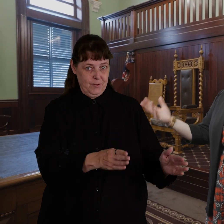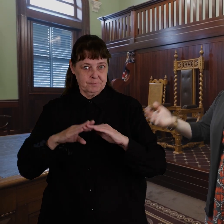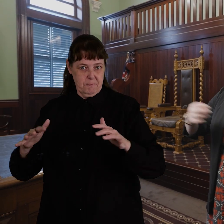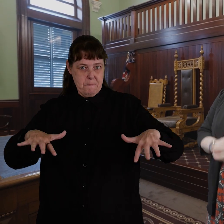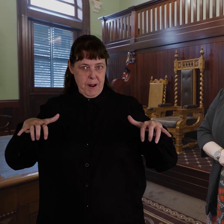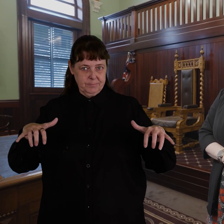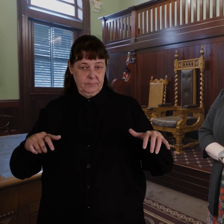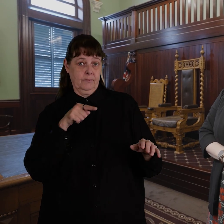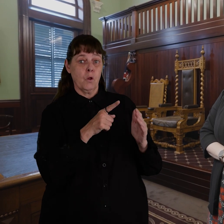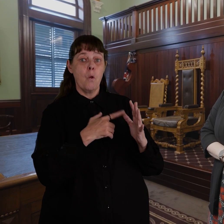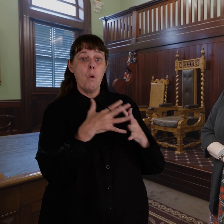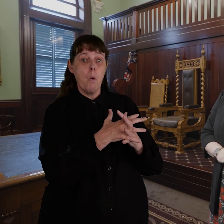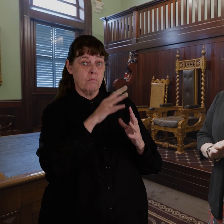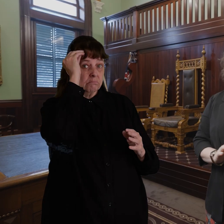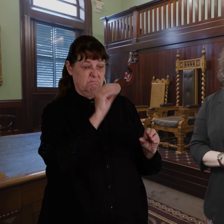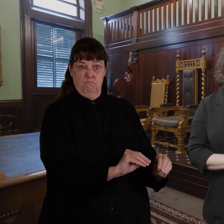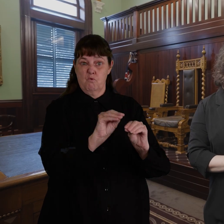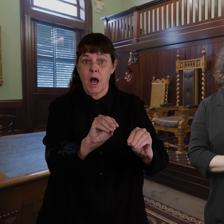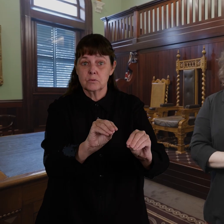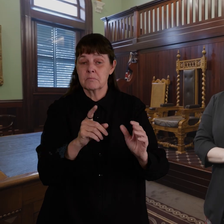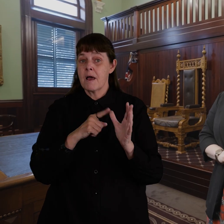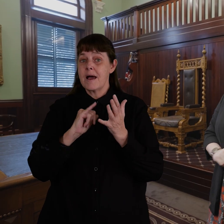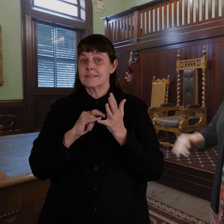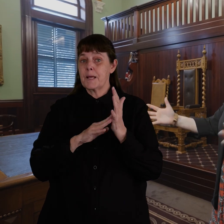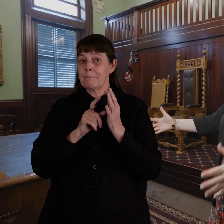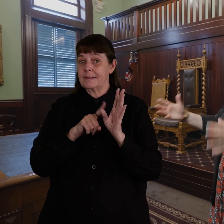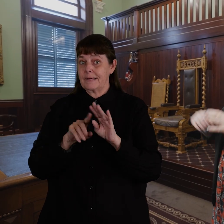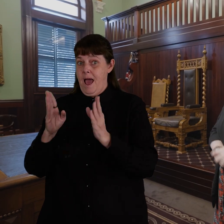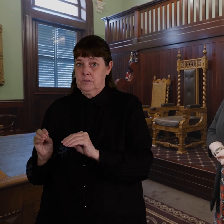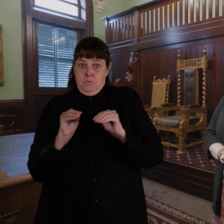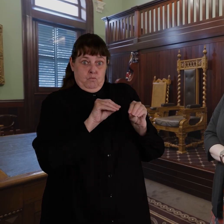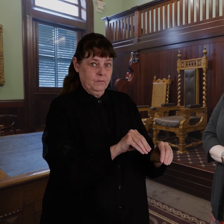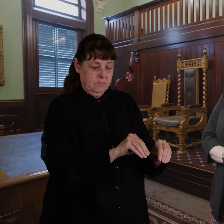We get two houses of Parliament. The Legislative Council moves out. The House of Assembly comes